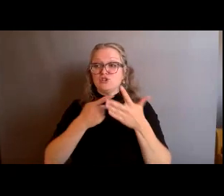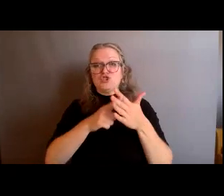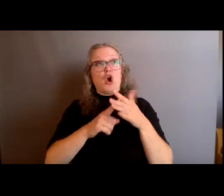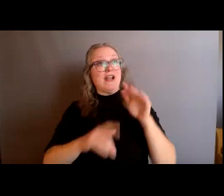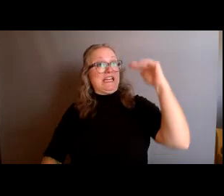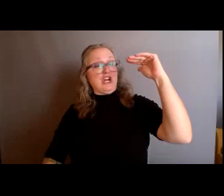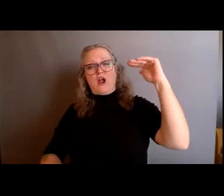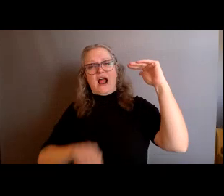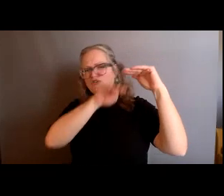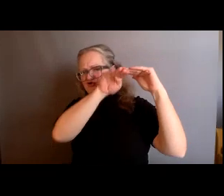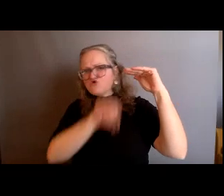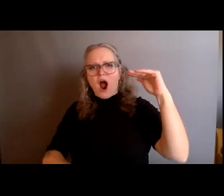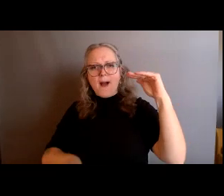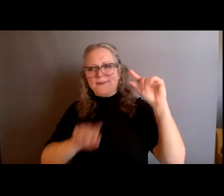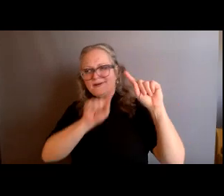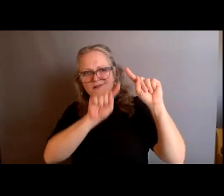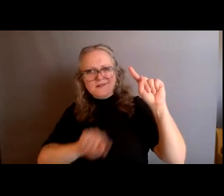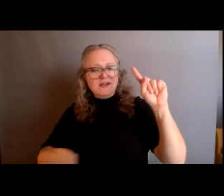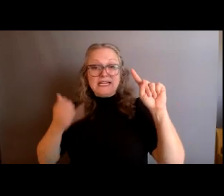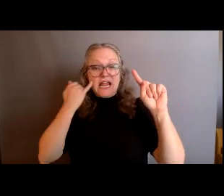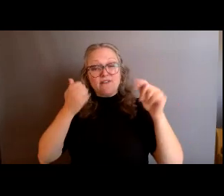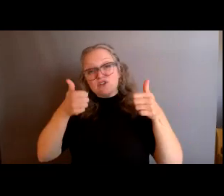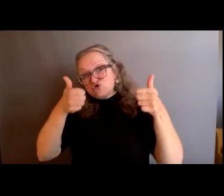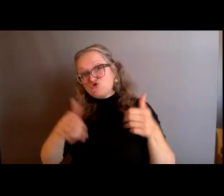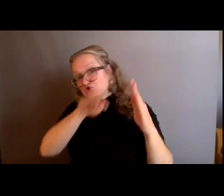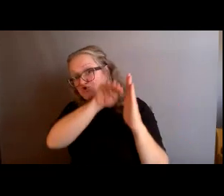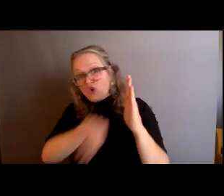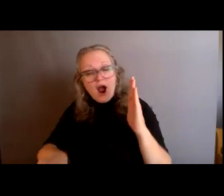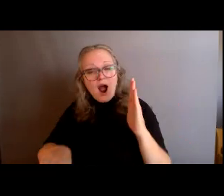here if it drops down to there, the speech discrimination gets worse.